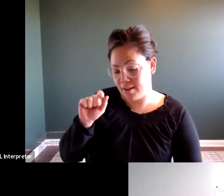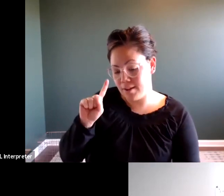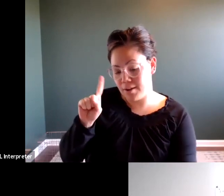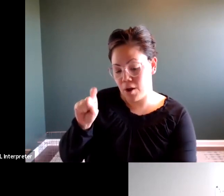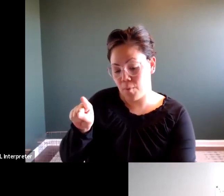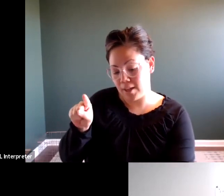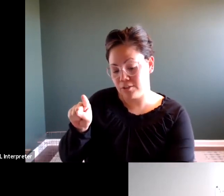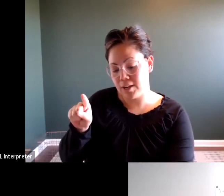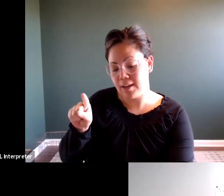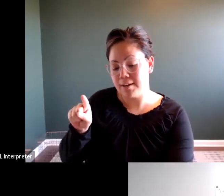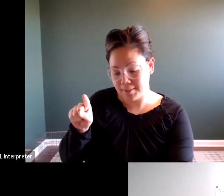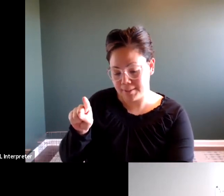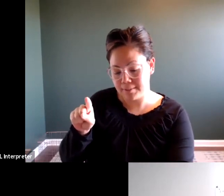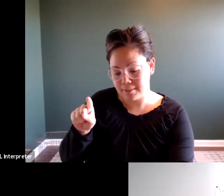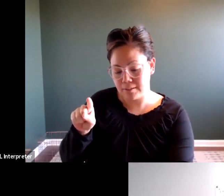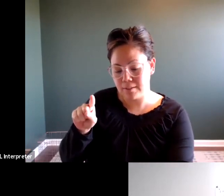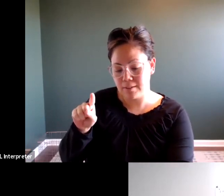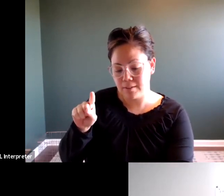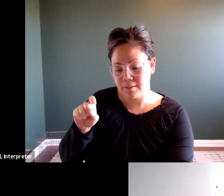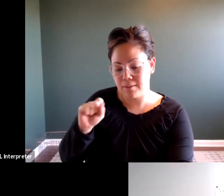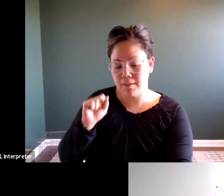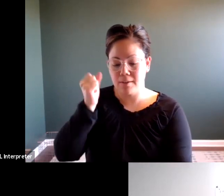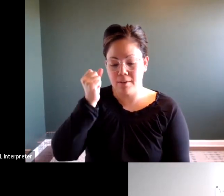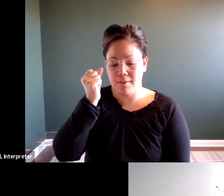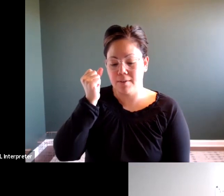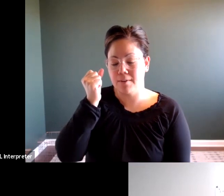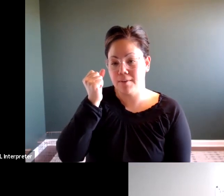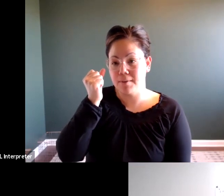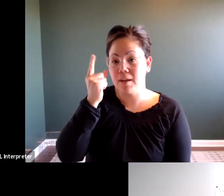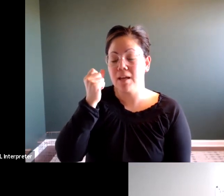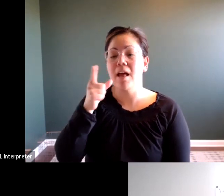which is given the fact that there are promising vaccines